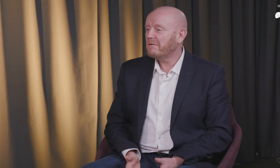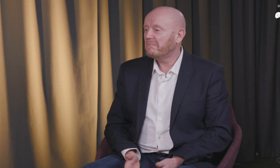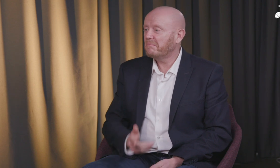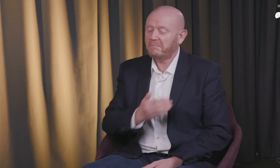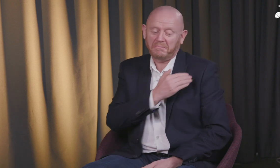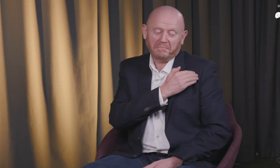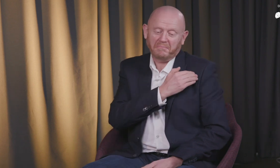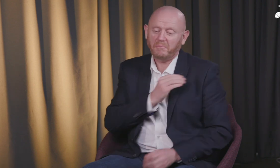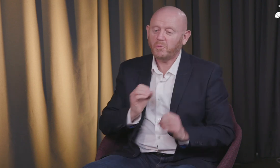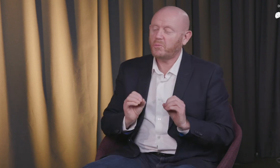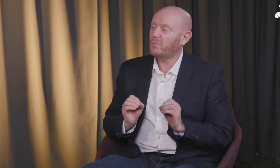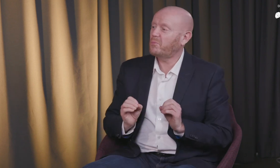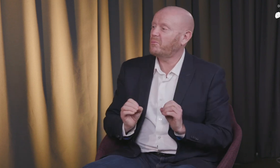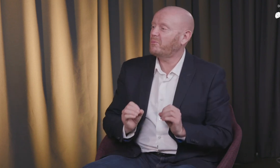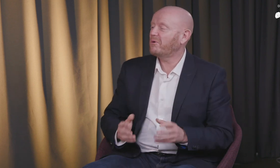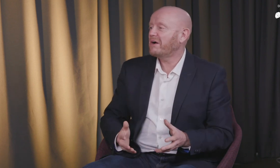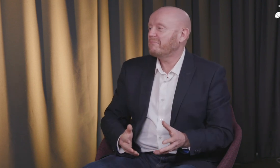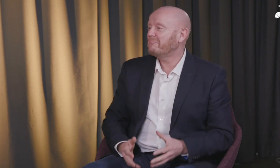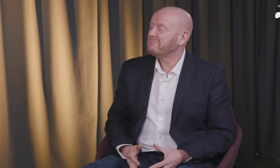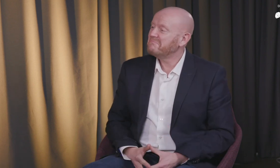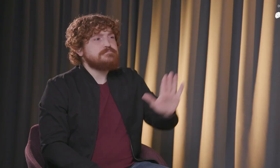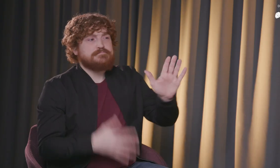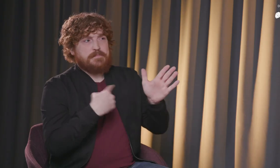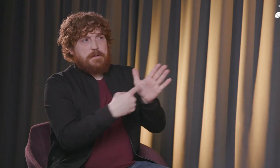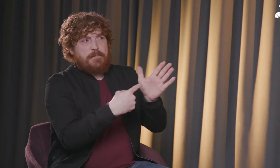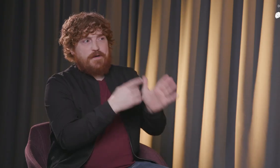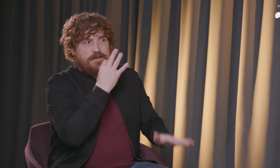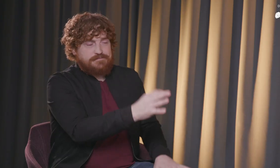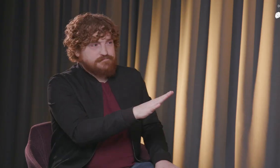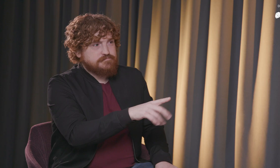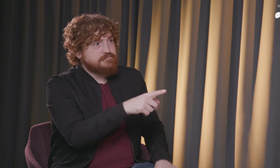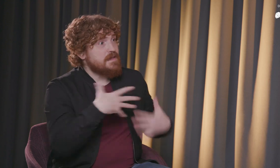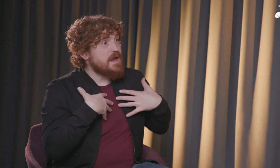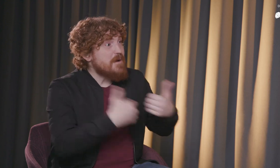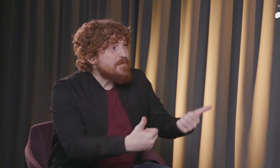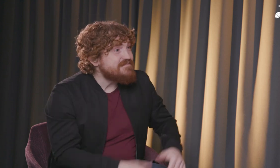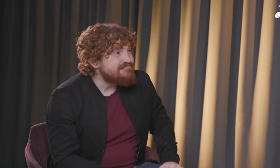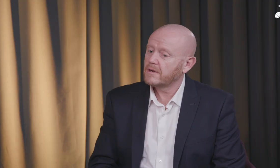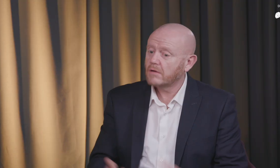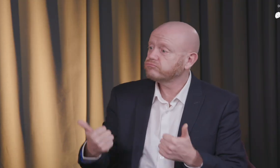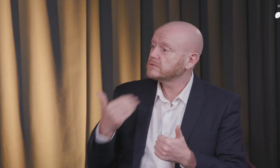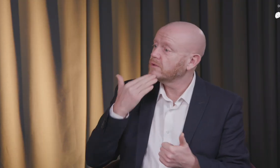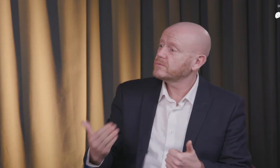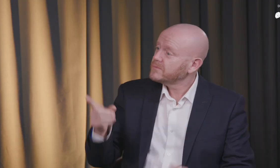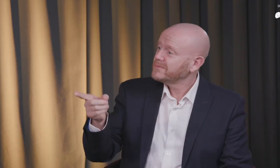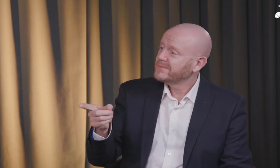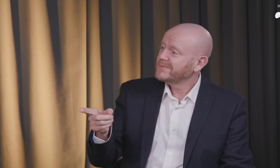Well, no one’s asked me yet. I’ve got something important to ask, how are you? I’m good, thank you. And you?